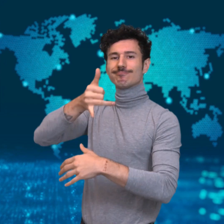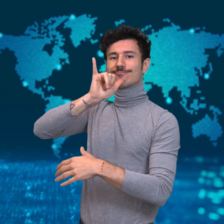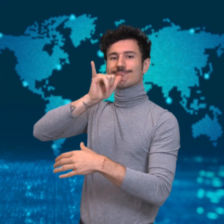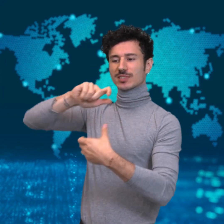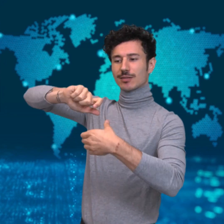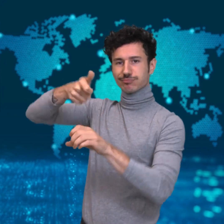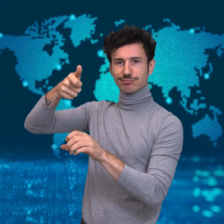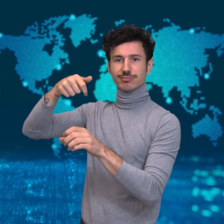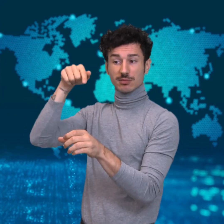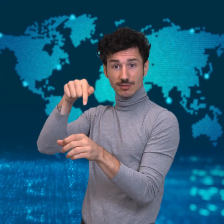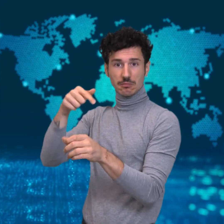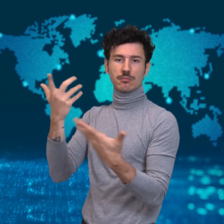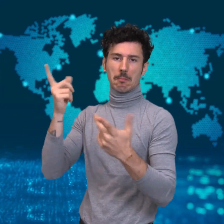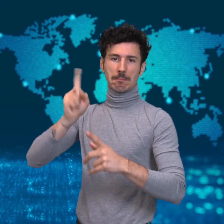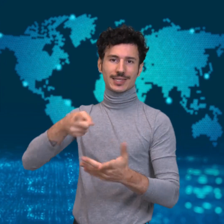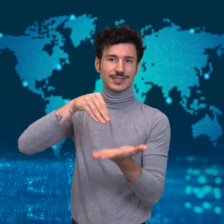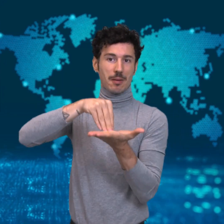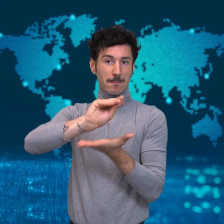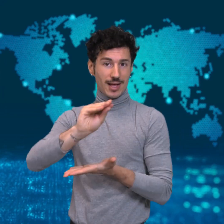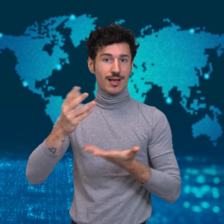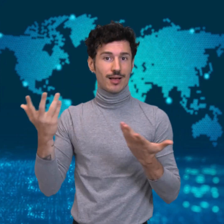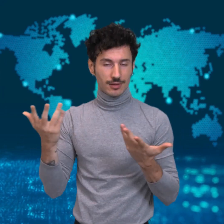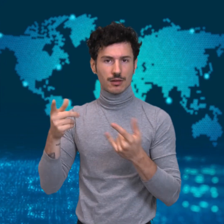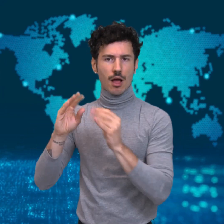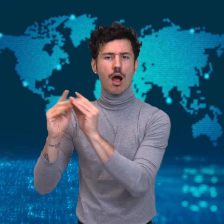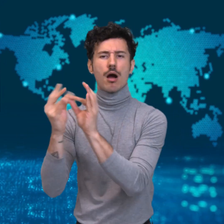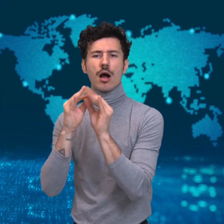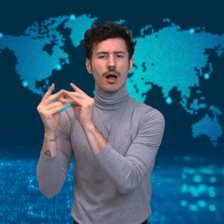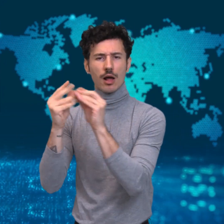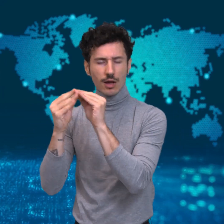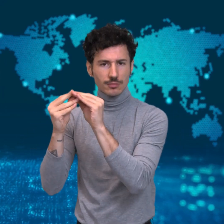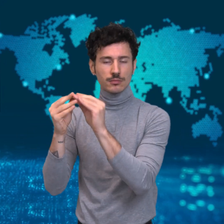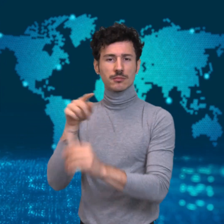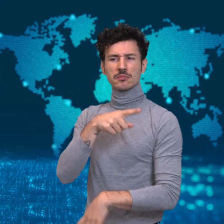He said that the manager was aggressive,